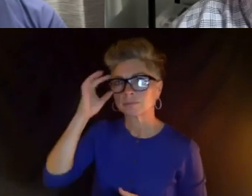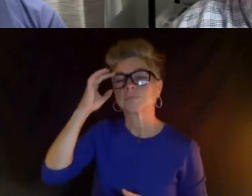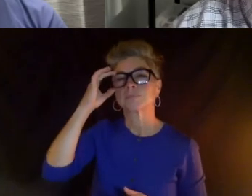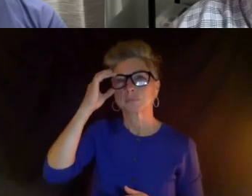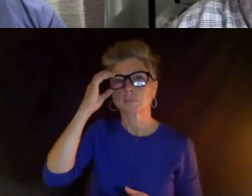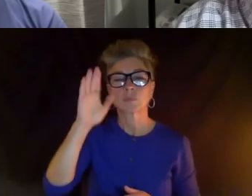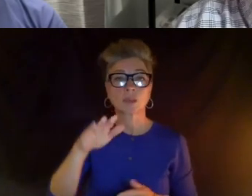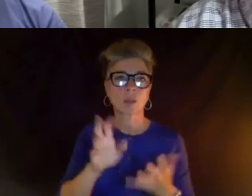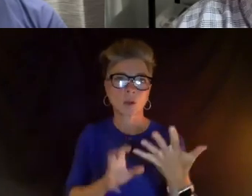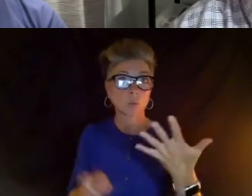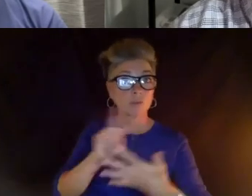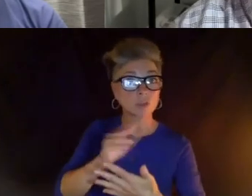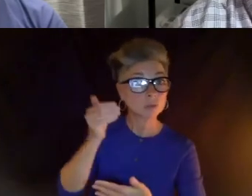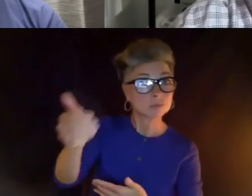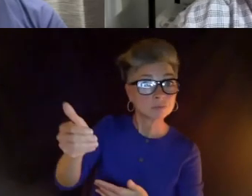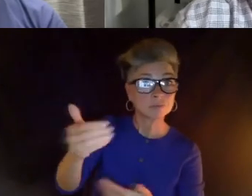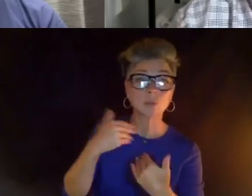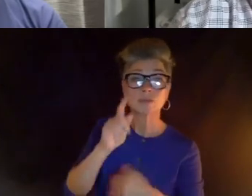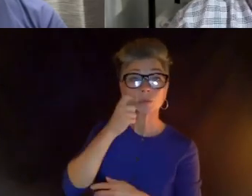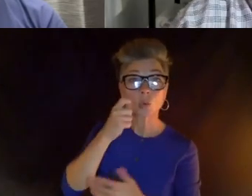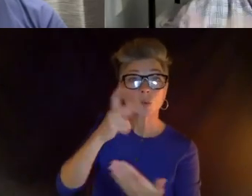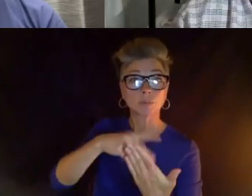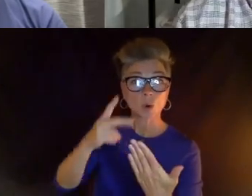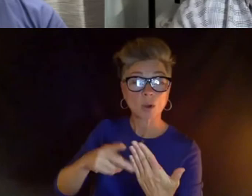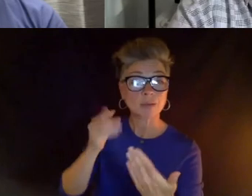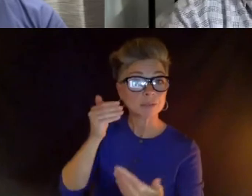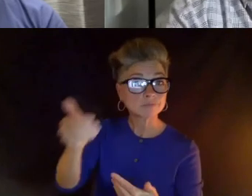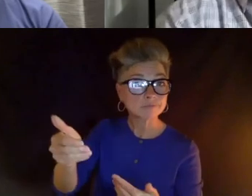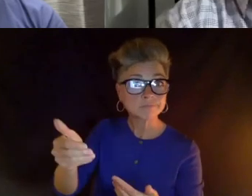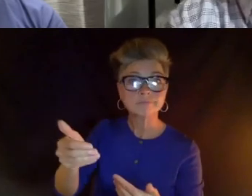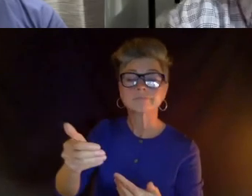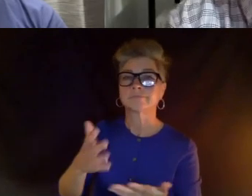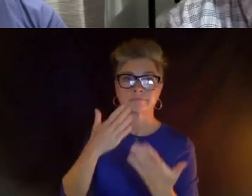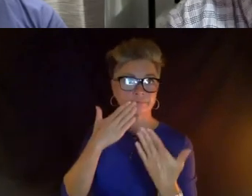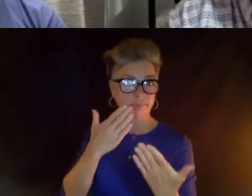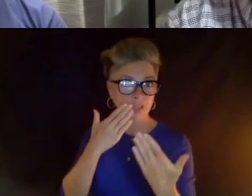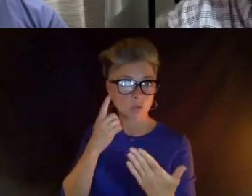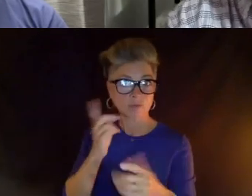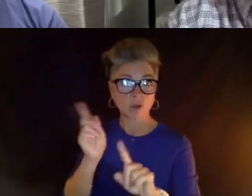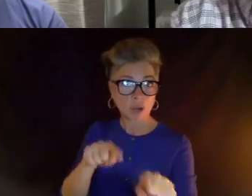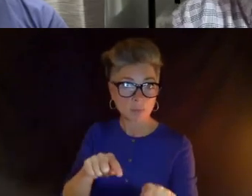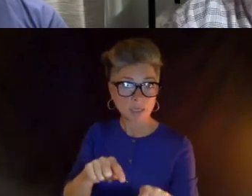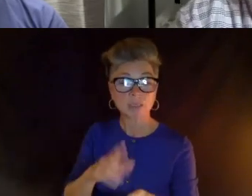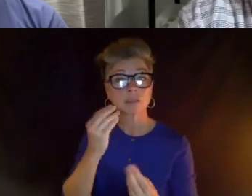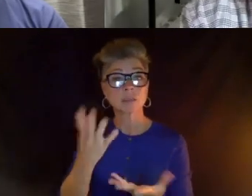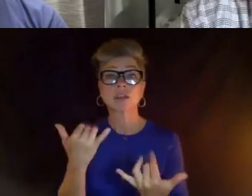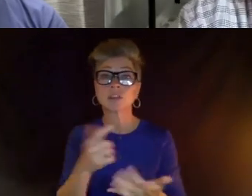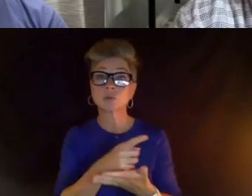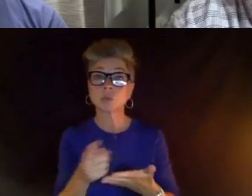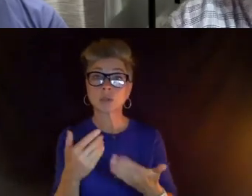we have some really cool programming coming up and in addition to thanking everybody for being here, what's coming up this week is we have "Redefining Realness"